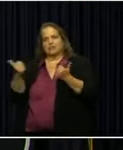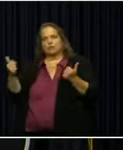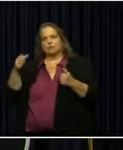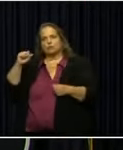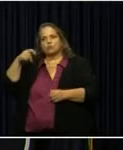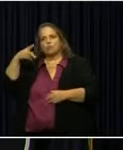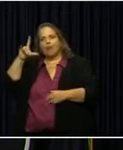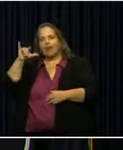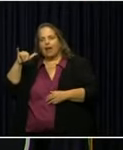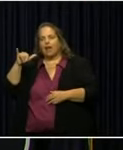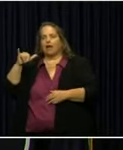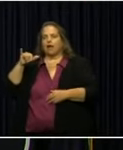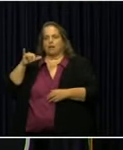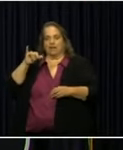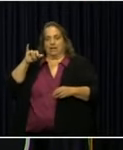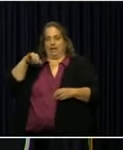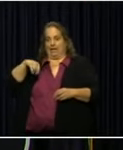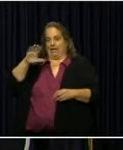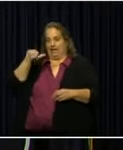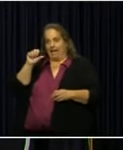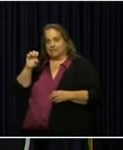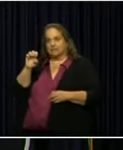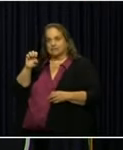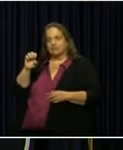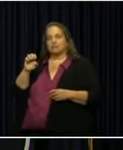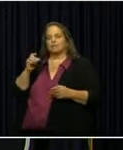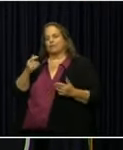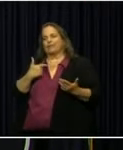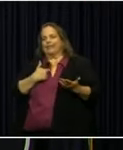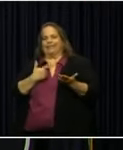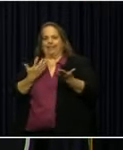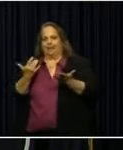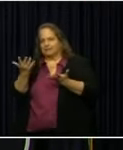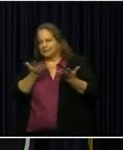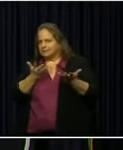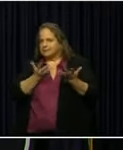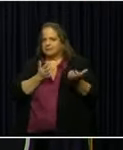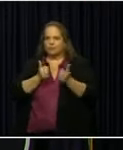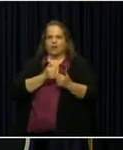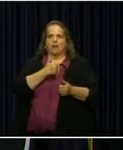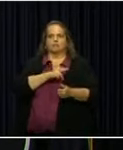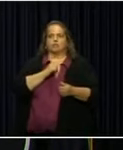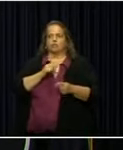THERE WAS ENTHUSIASM AND THE EXAMPLE IS USED WITH CHLOROQUINE OR HYDROXY